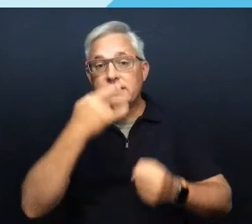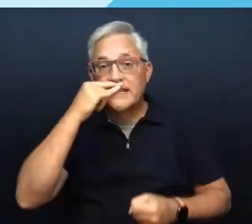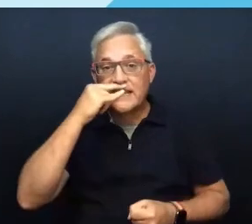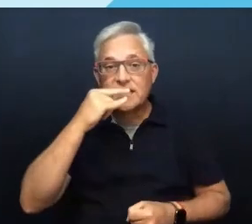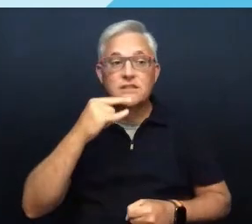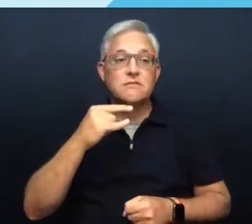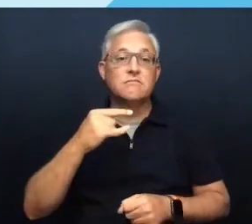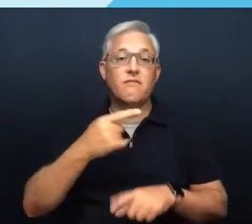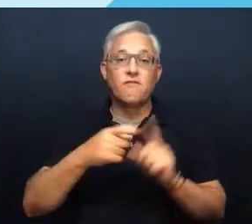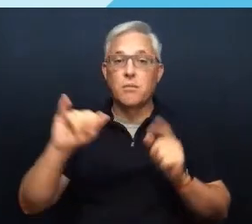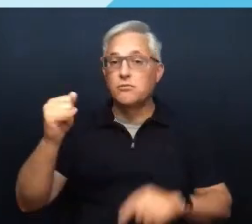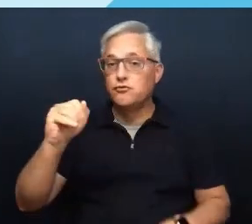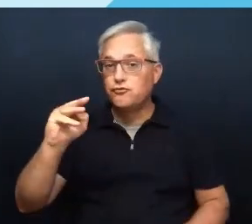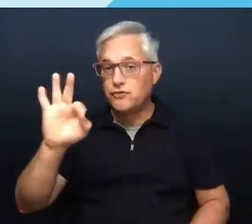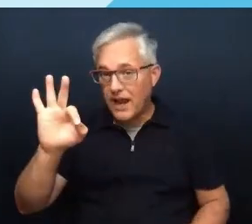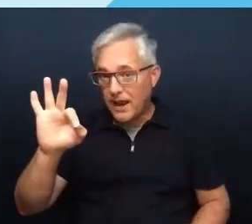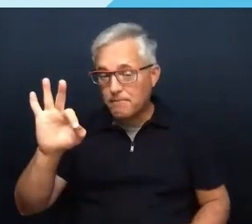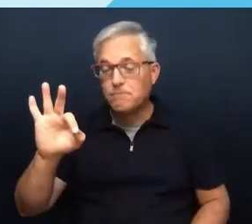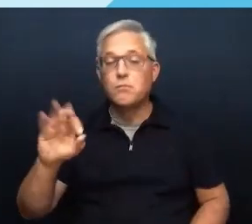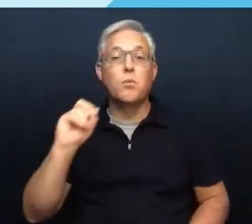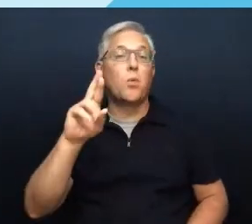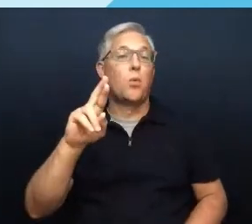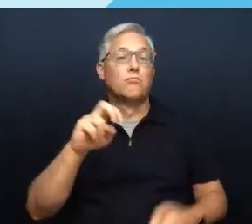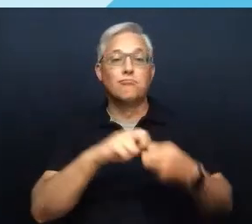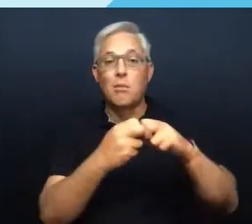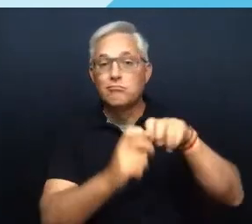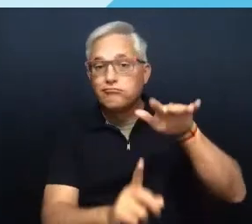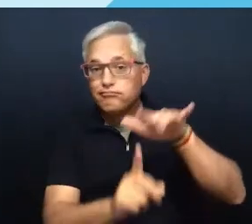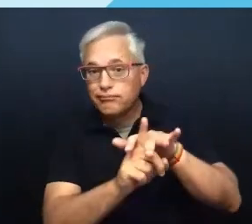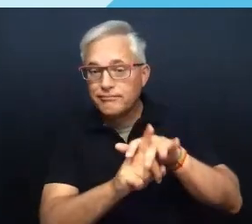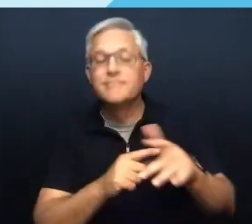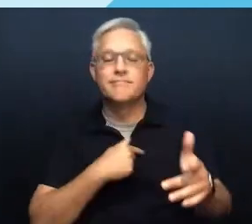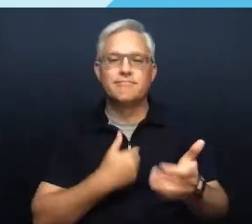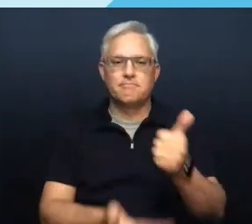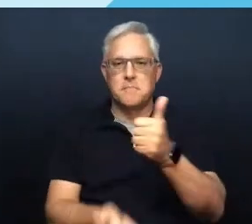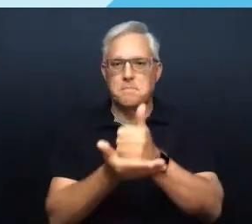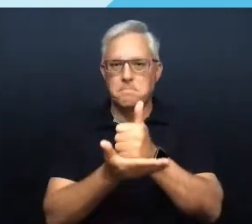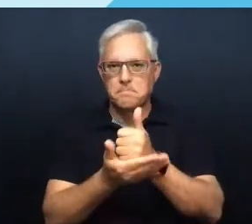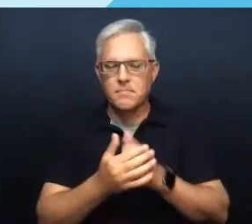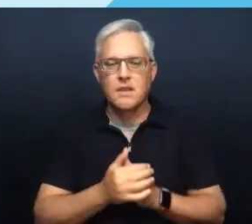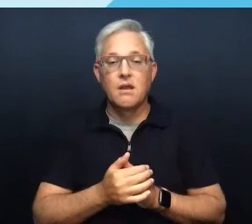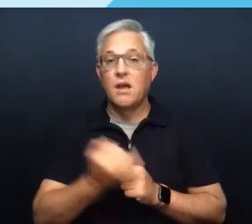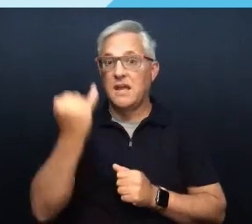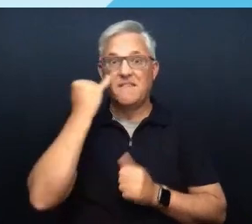Now without these accessibility improvements, especially within Apple